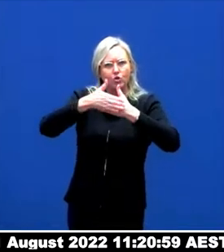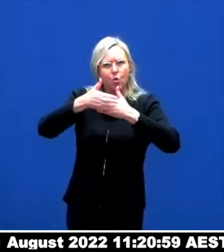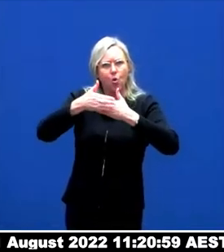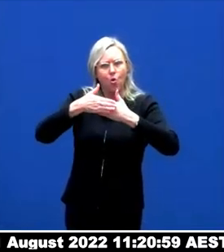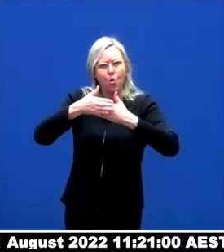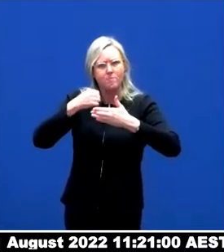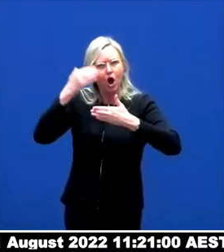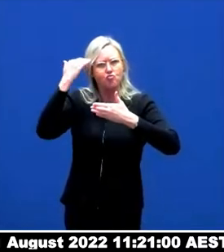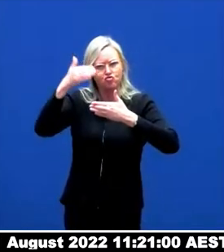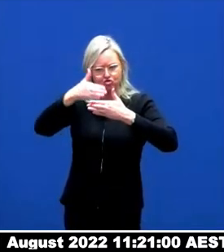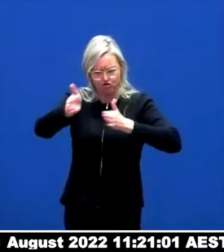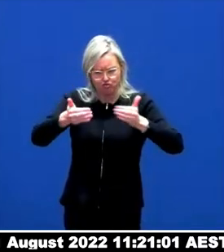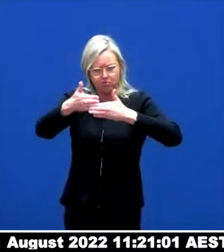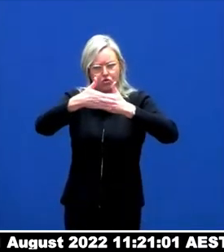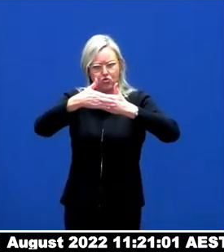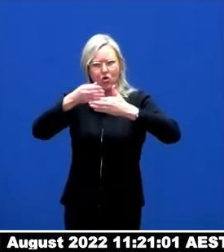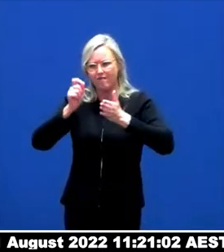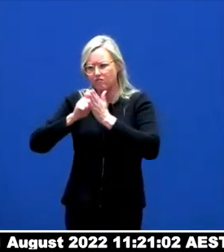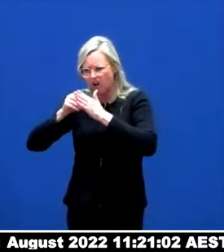But in the first boarding house, they weren't doing that too much.